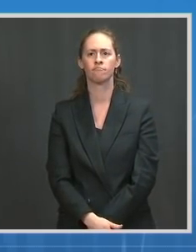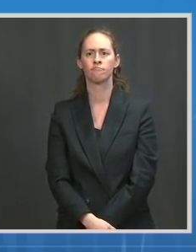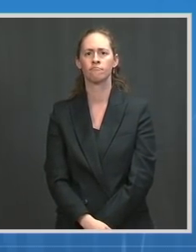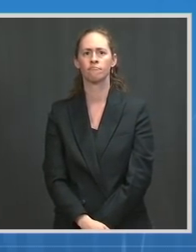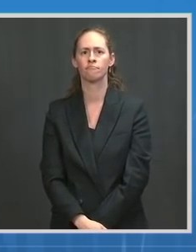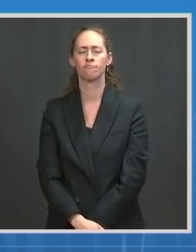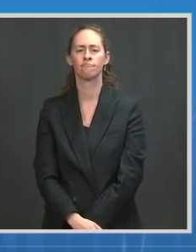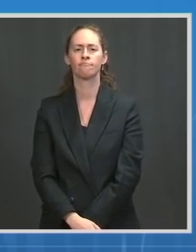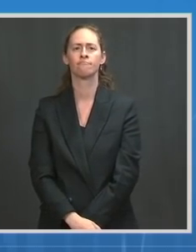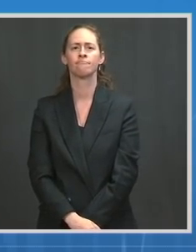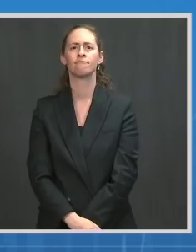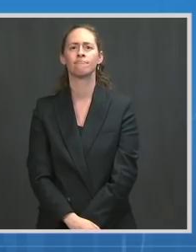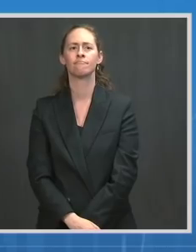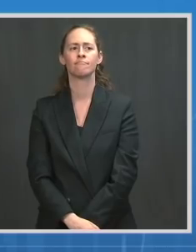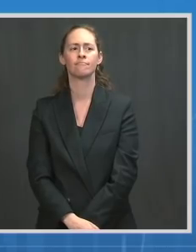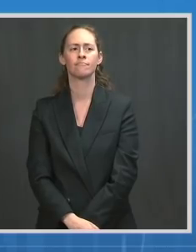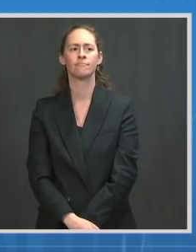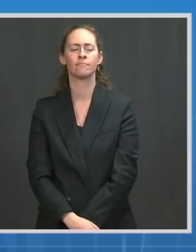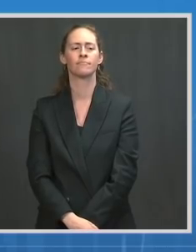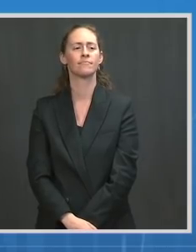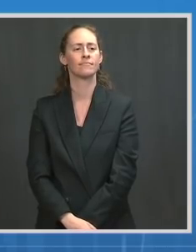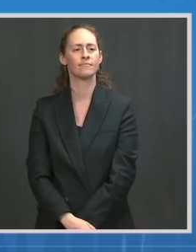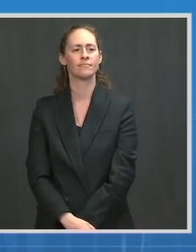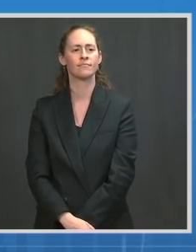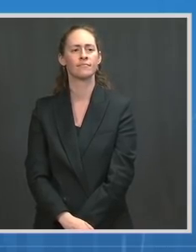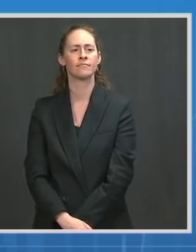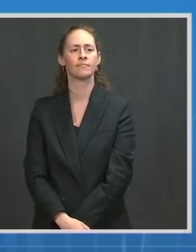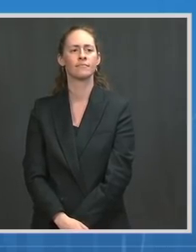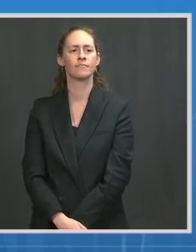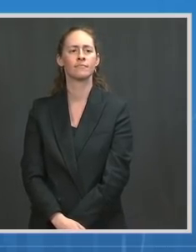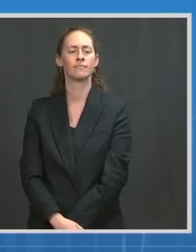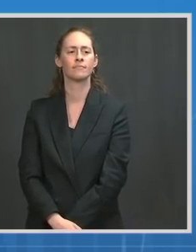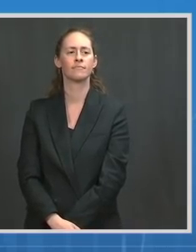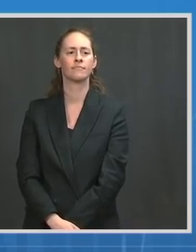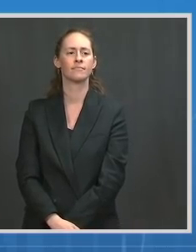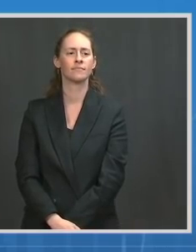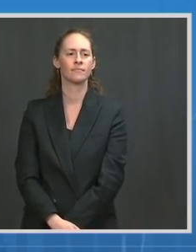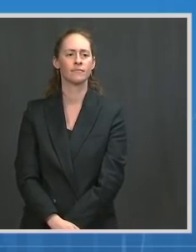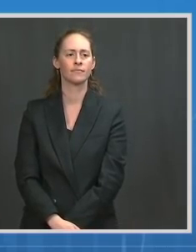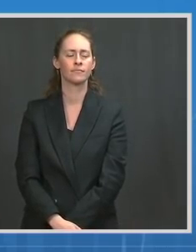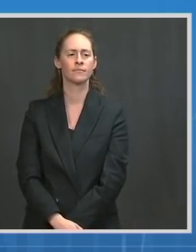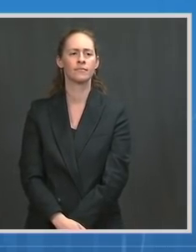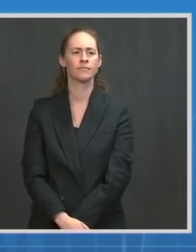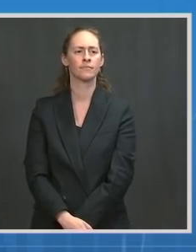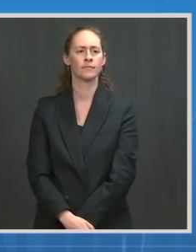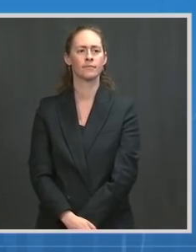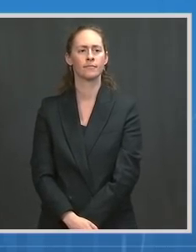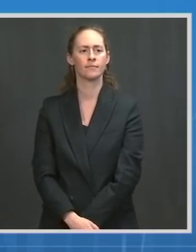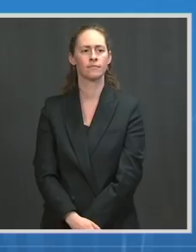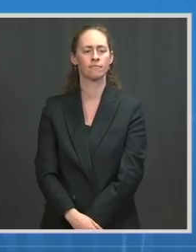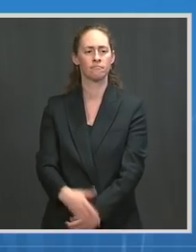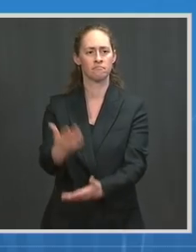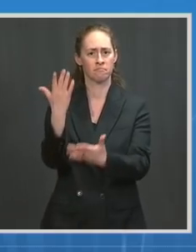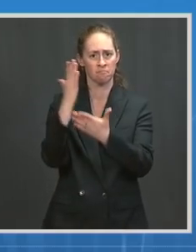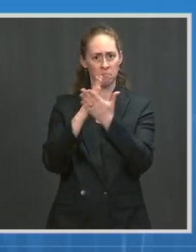So what people are asking is: Can we actually, conceptually and in reality, get a pan-coronavirus vaccine? There have been a number of forays